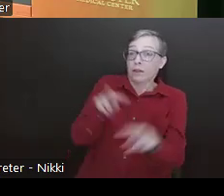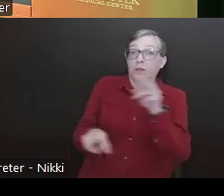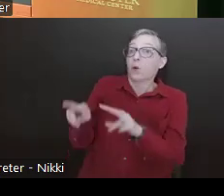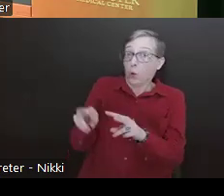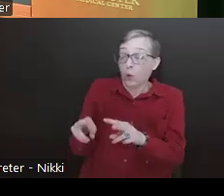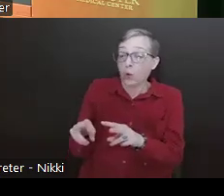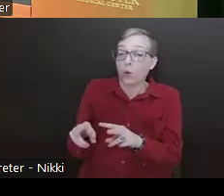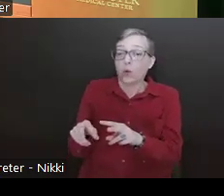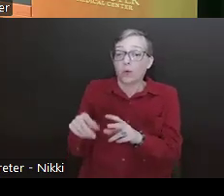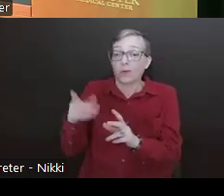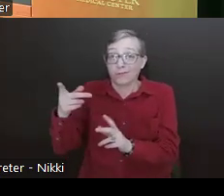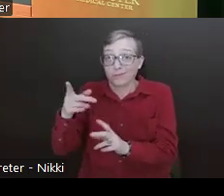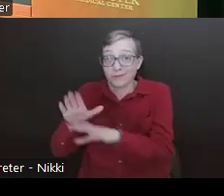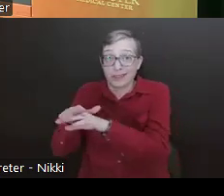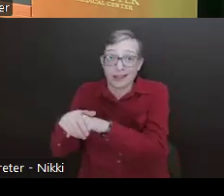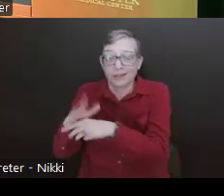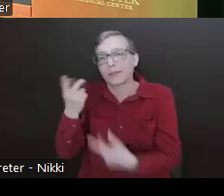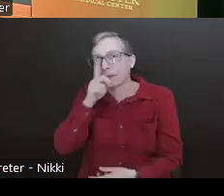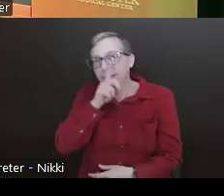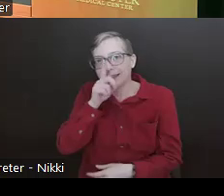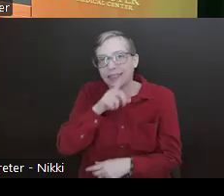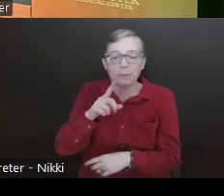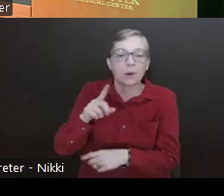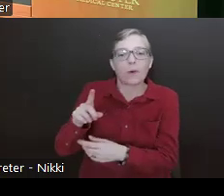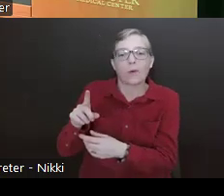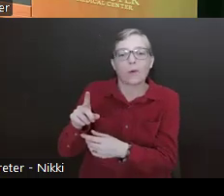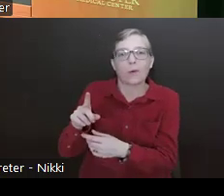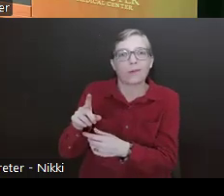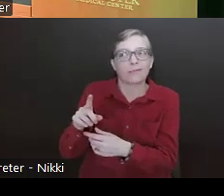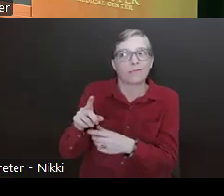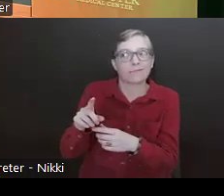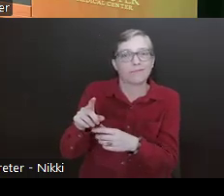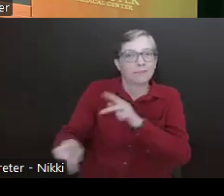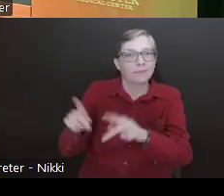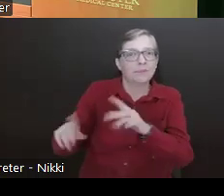they found that in fact they do um this this effect doesn't start until after that first year